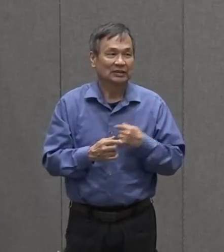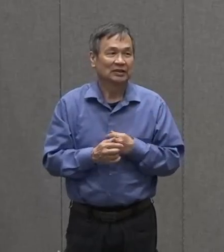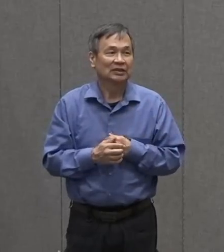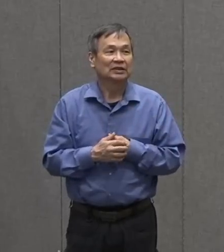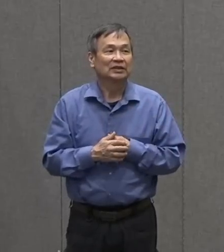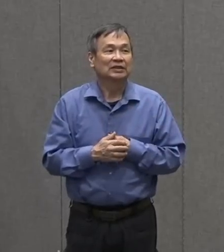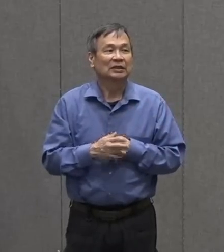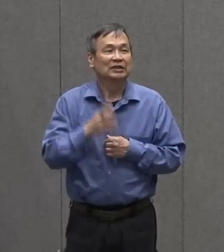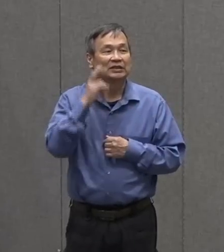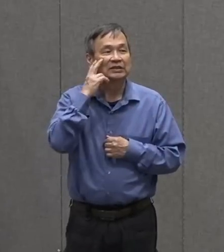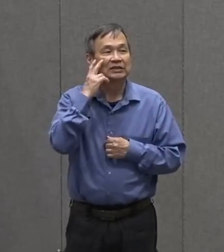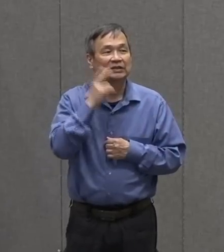So I can get that four.